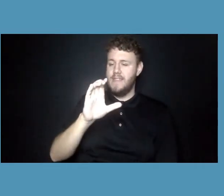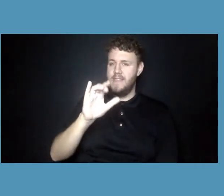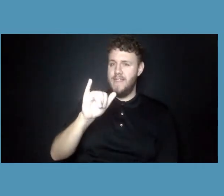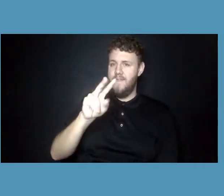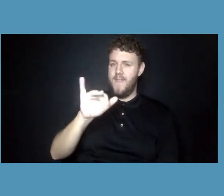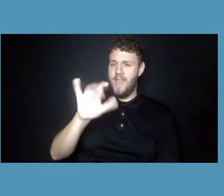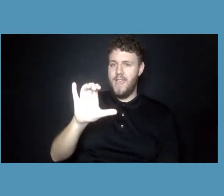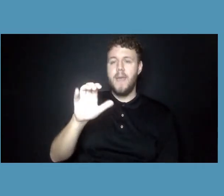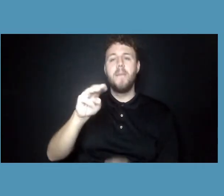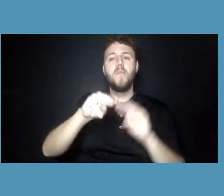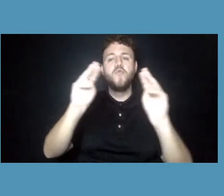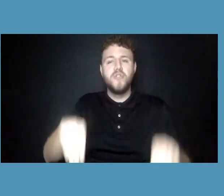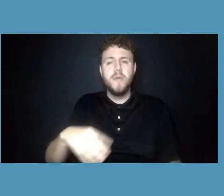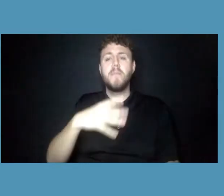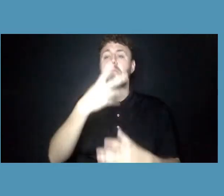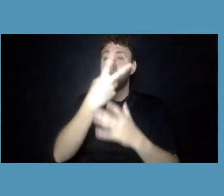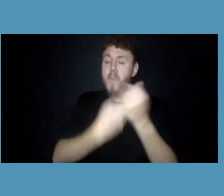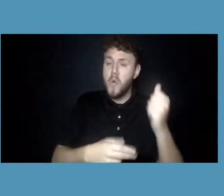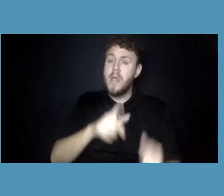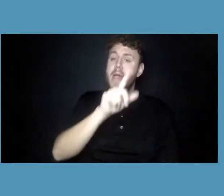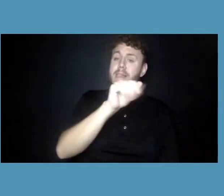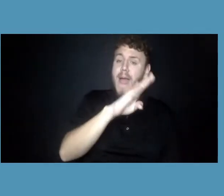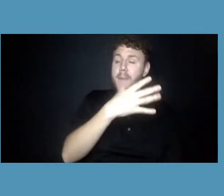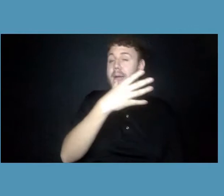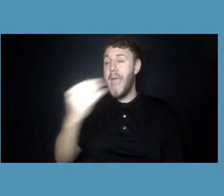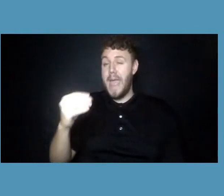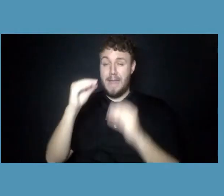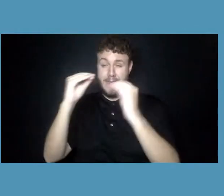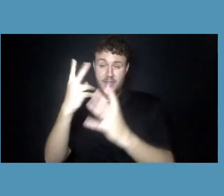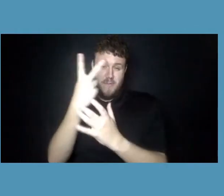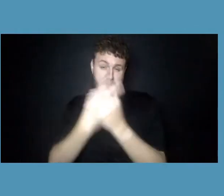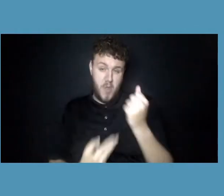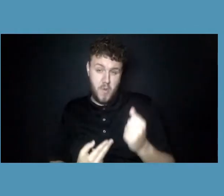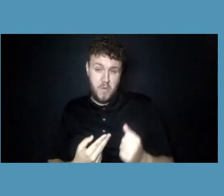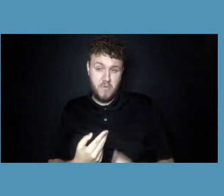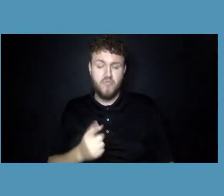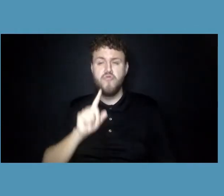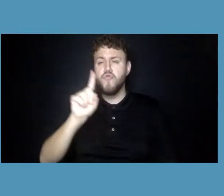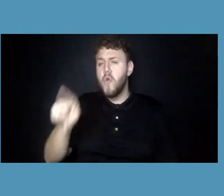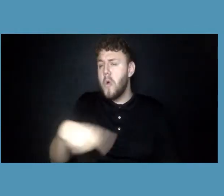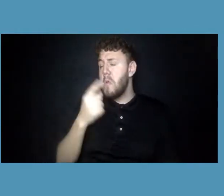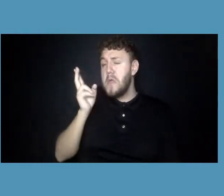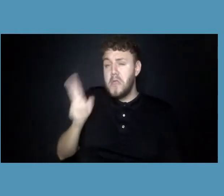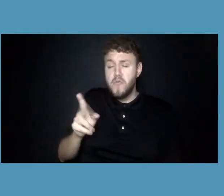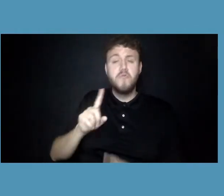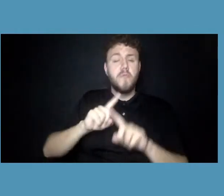teaching Museum, not just a treasure house but also a production house of culture. I